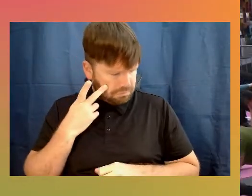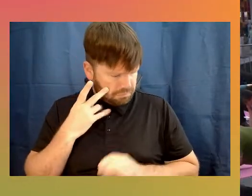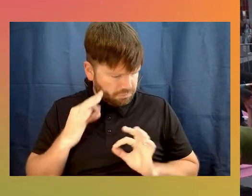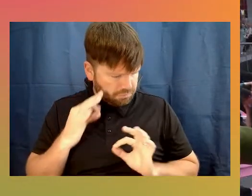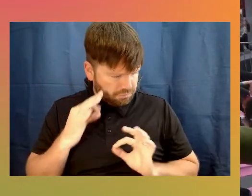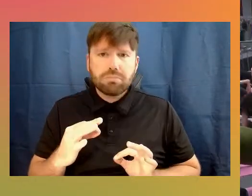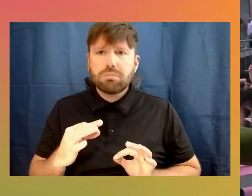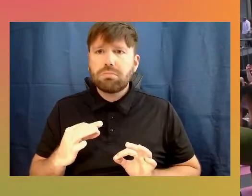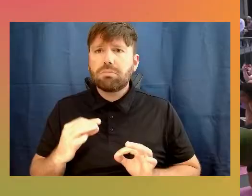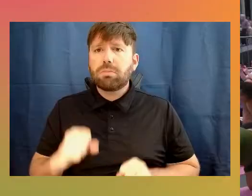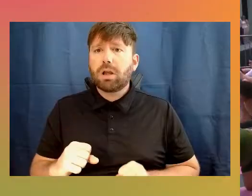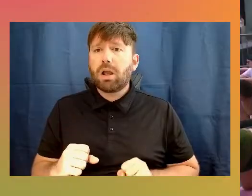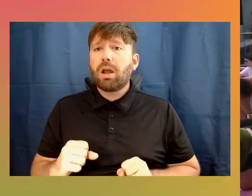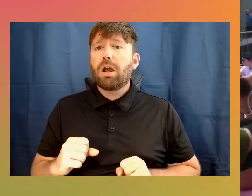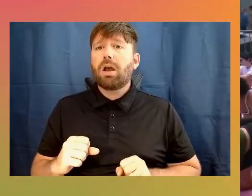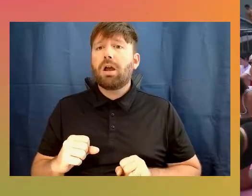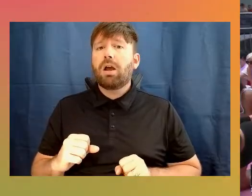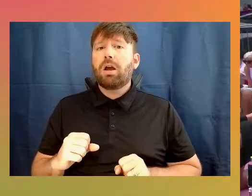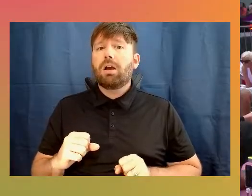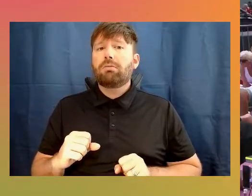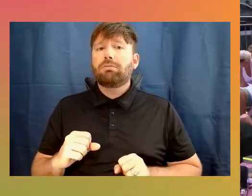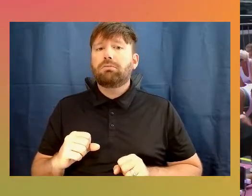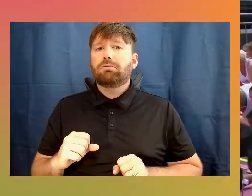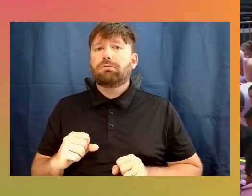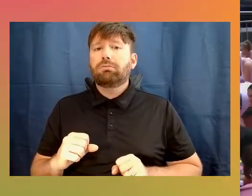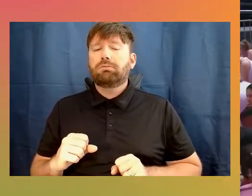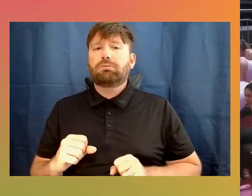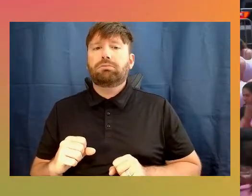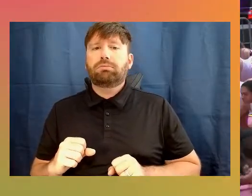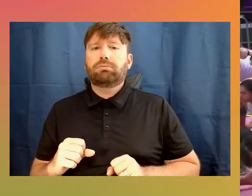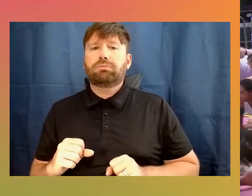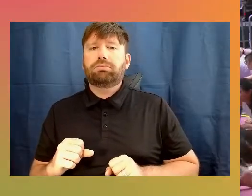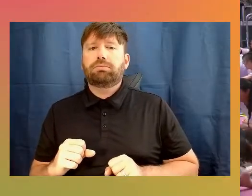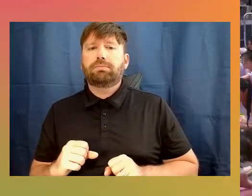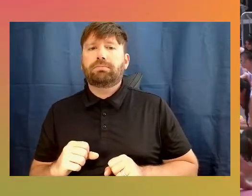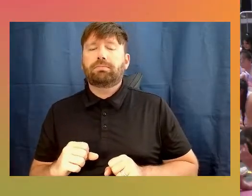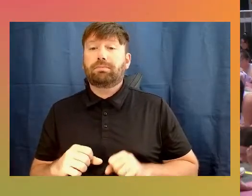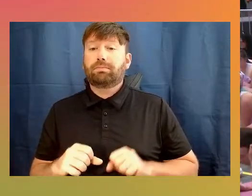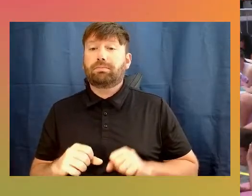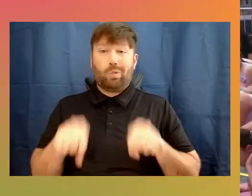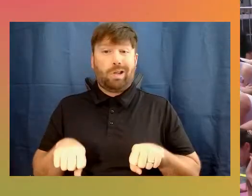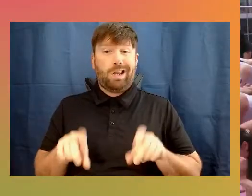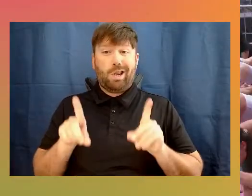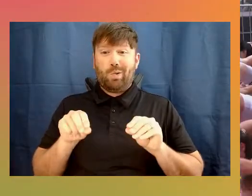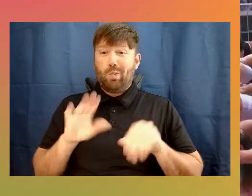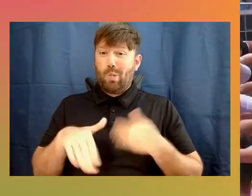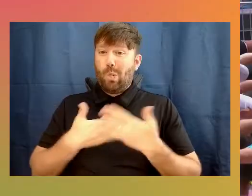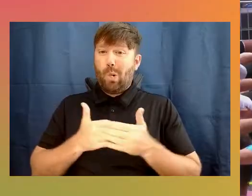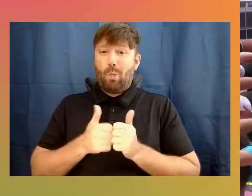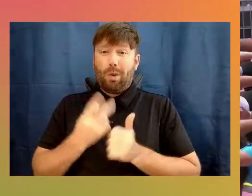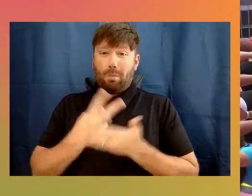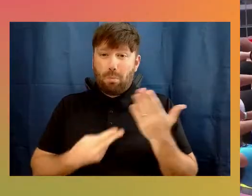KIND OF JUST LOOK UNDER THE BODY AND MAKE SURE THAT YOU CAN SEE